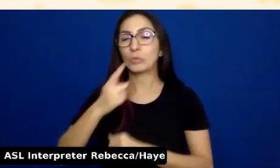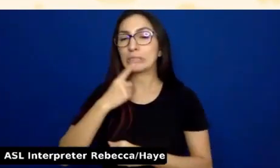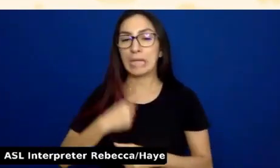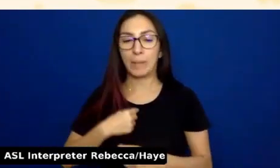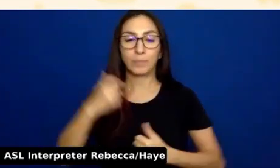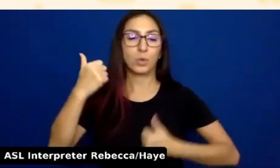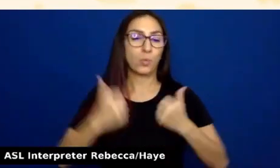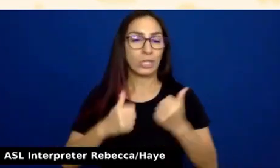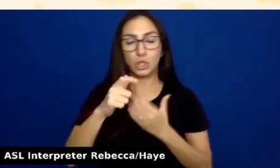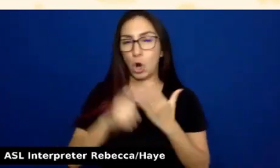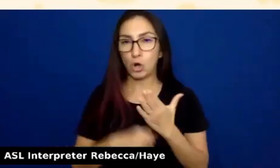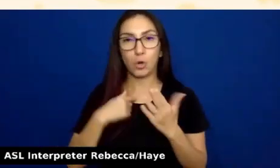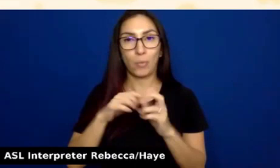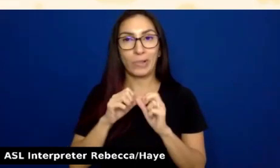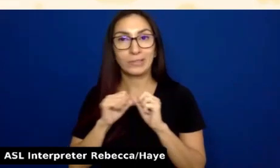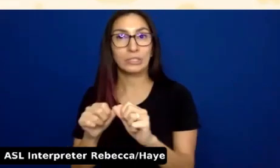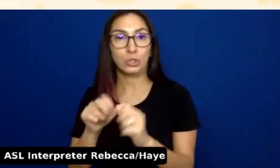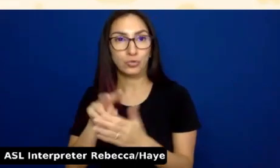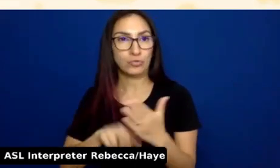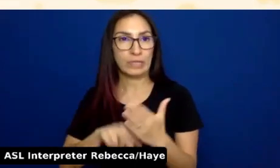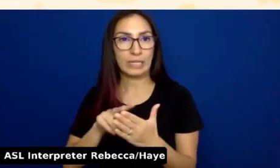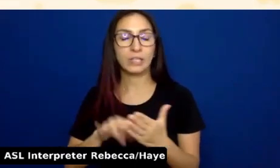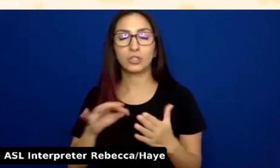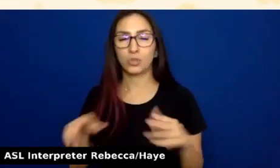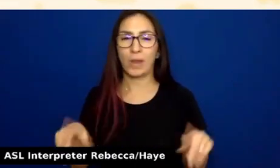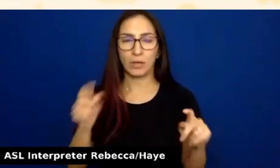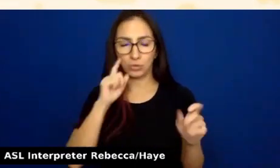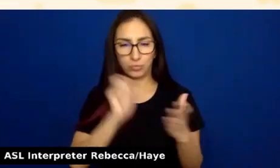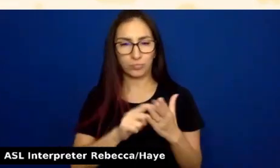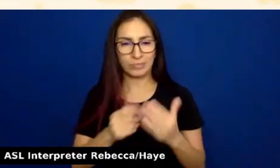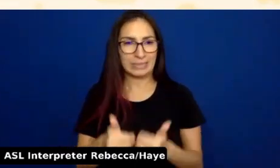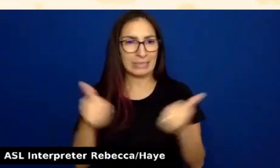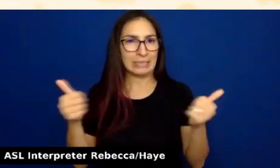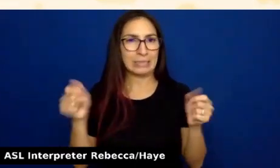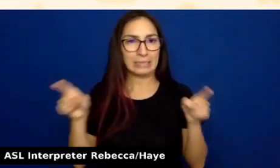So that allows for link differentiation and meets the repetitive link issue.